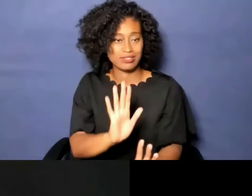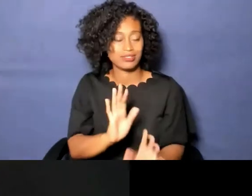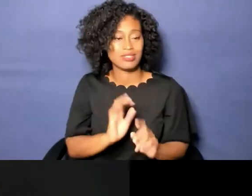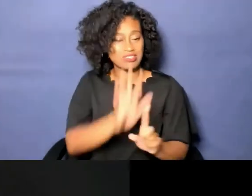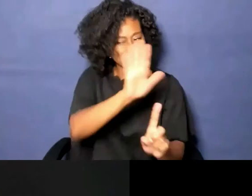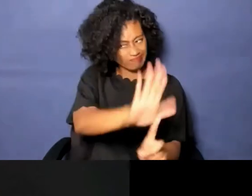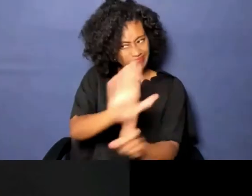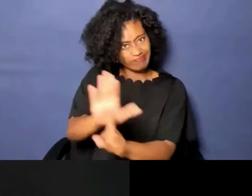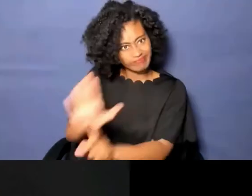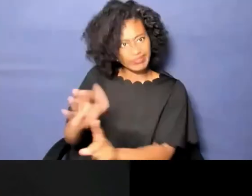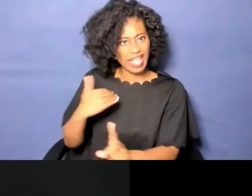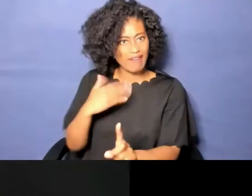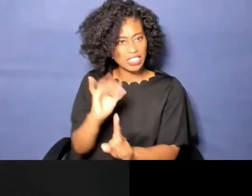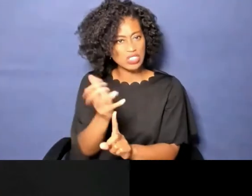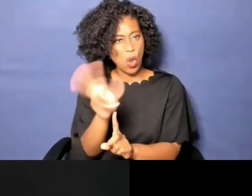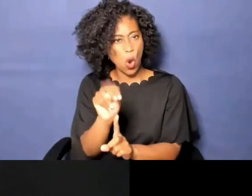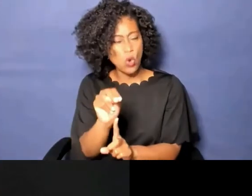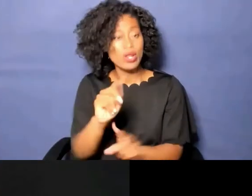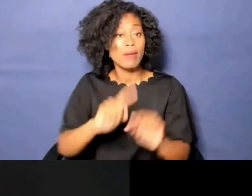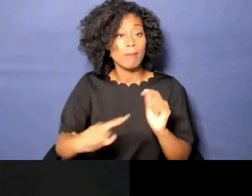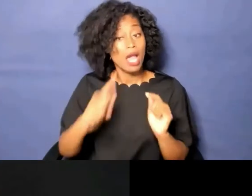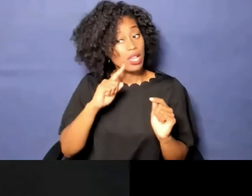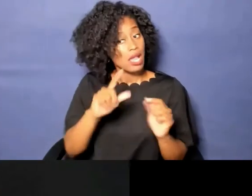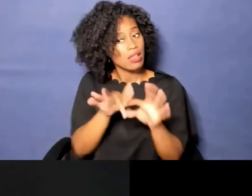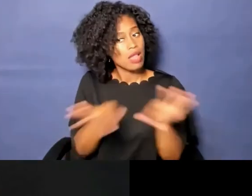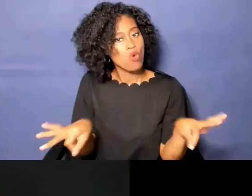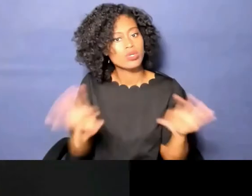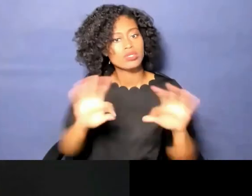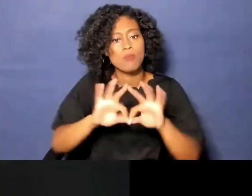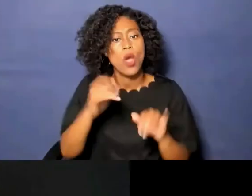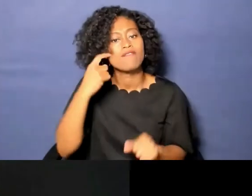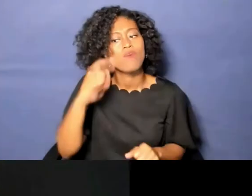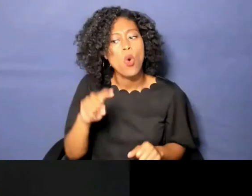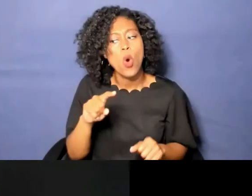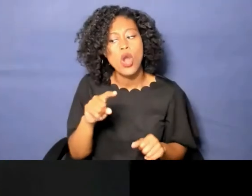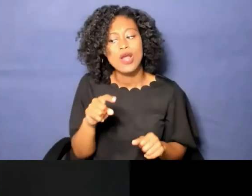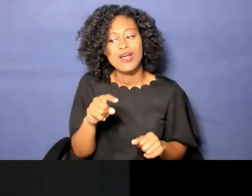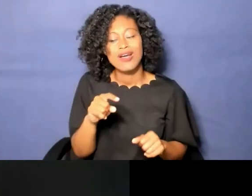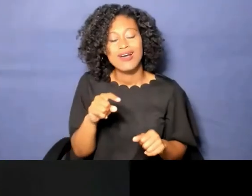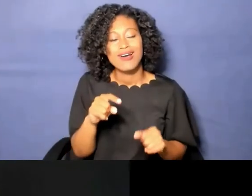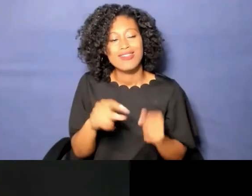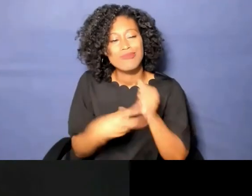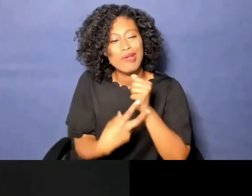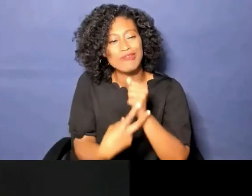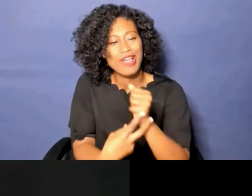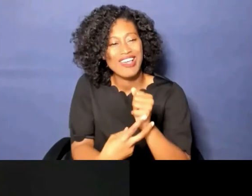to the preservation of culture that we have to recognize that value.